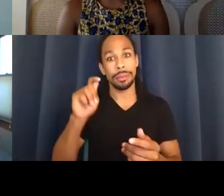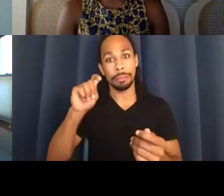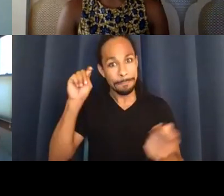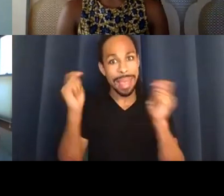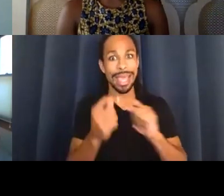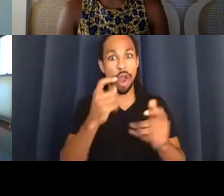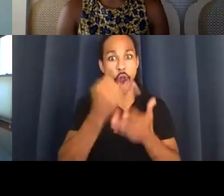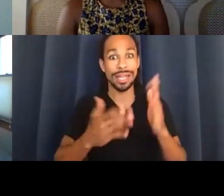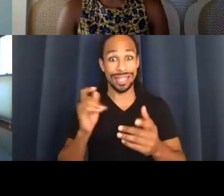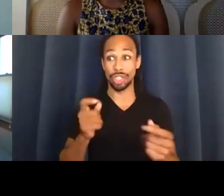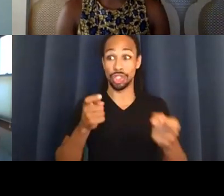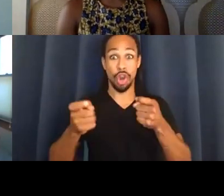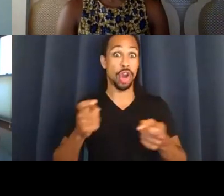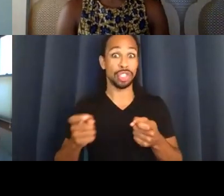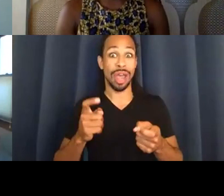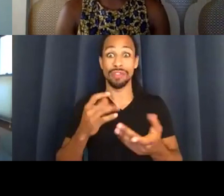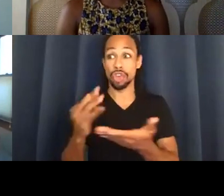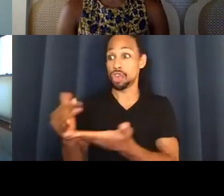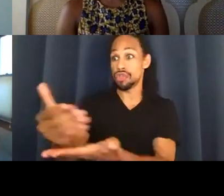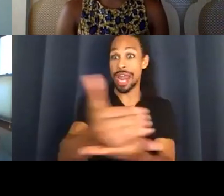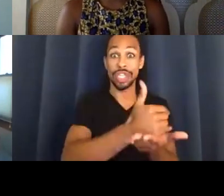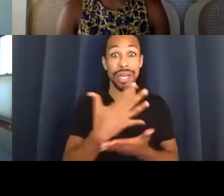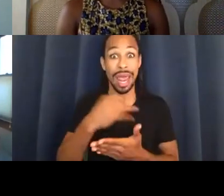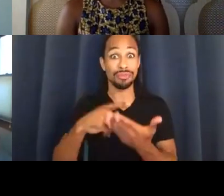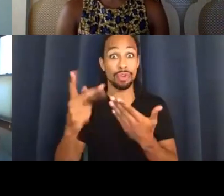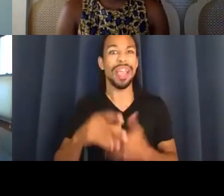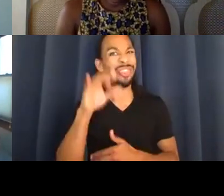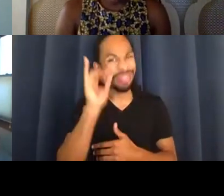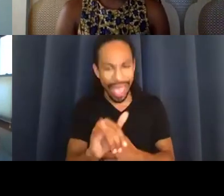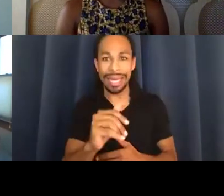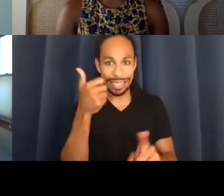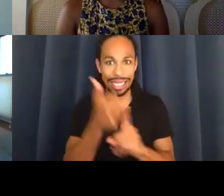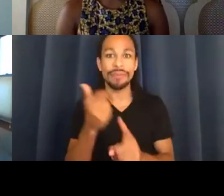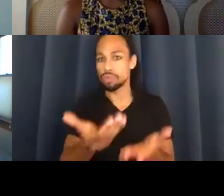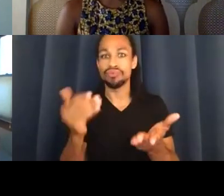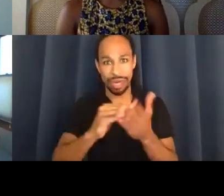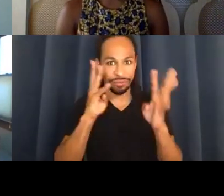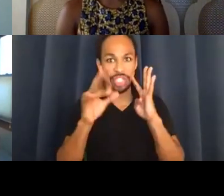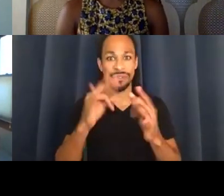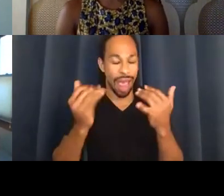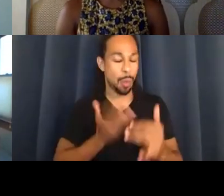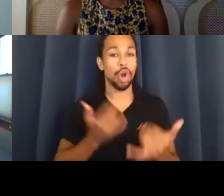that to me is reinvention of the current system, so you know